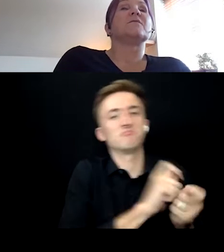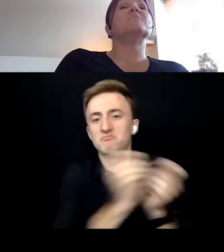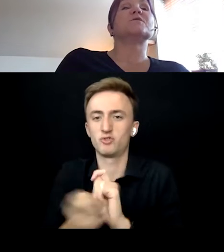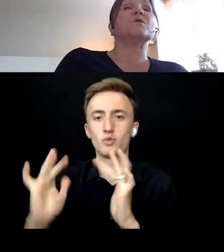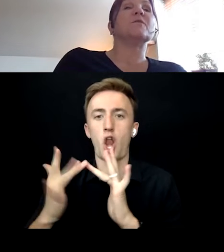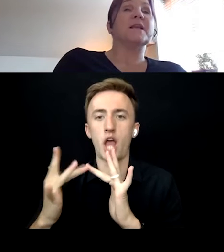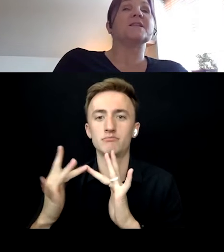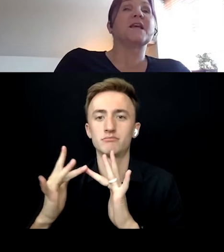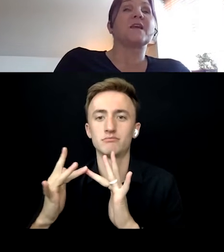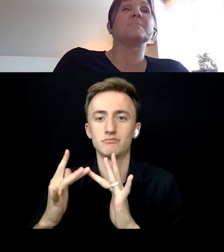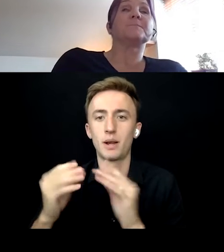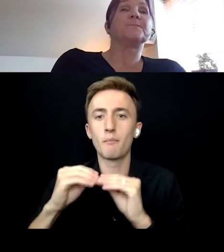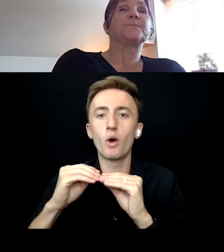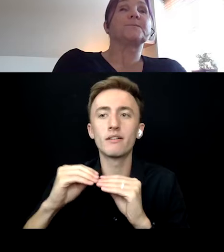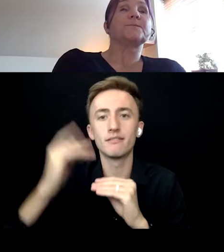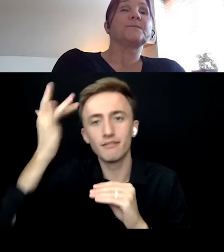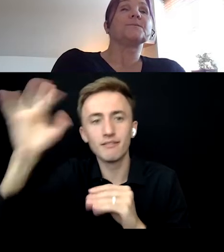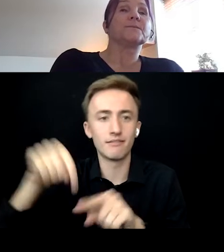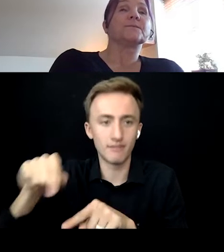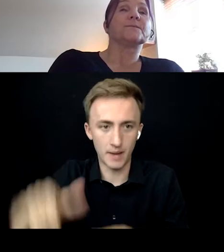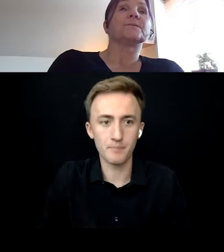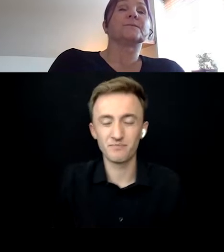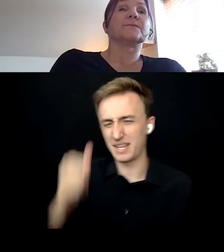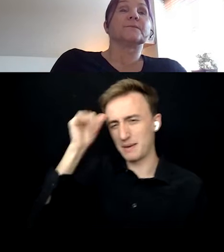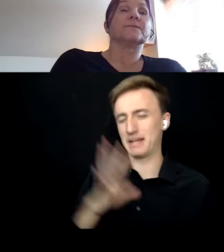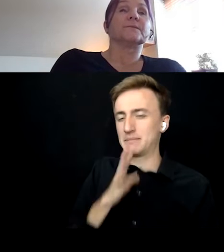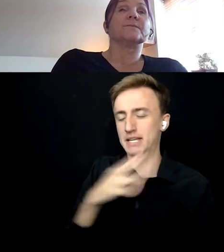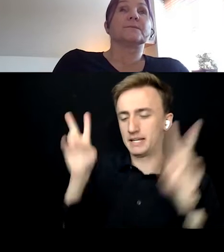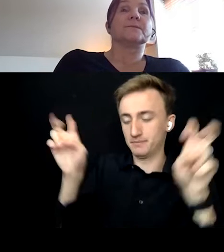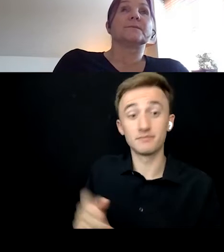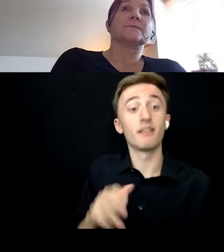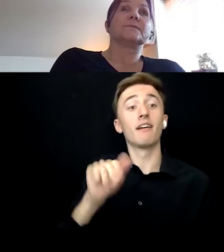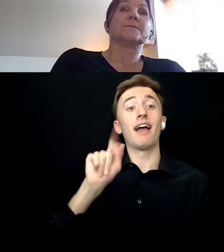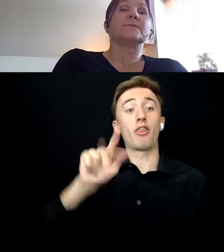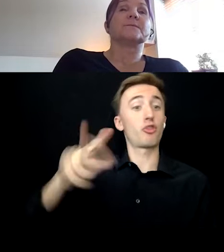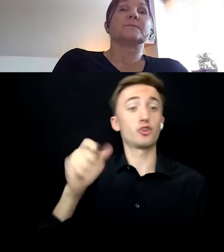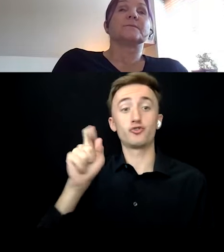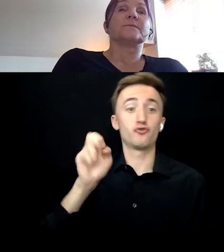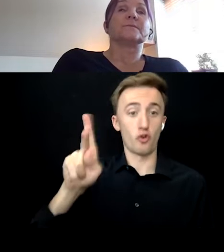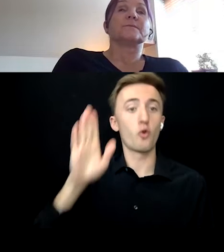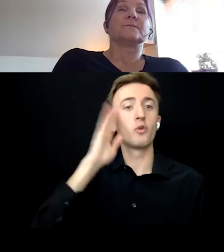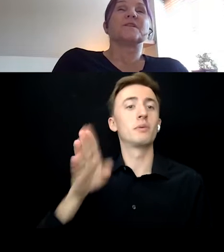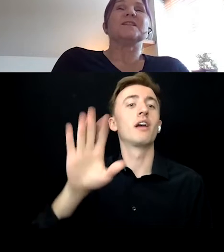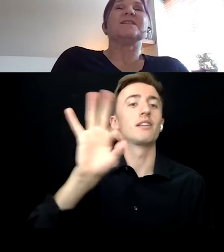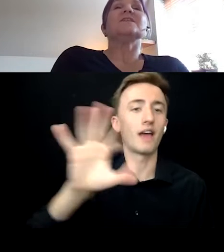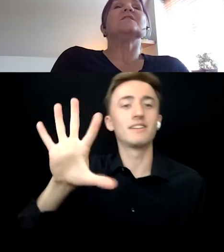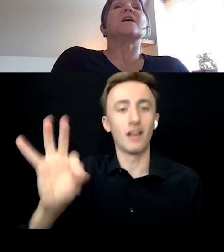find much more familiar today. >> At the third stroke it will be 9:59 and 20 seconds. >> Leonie: Would that still